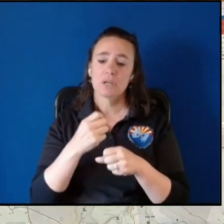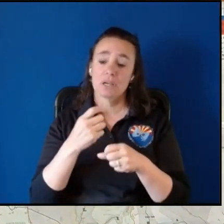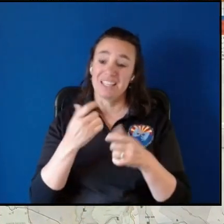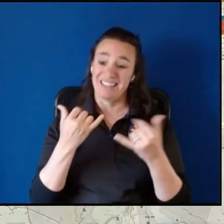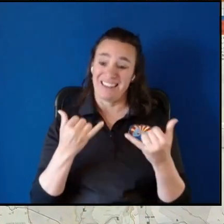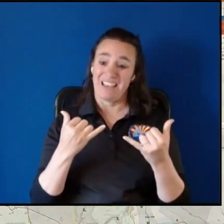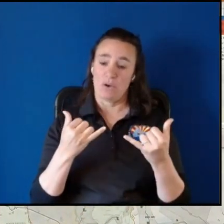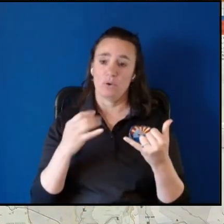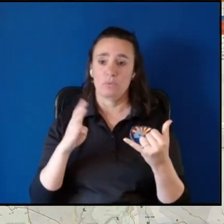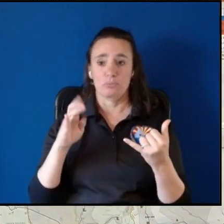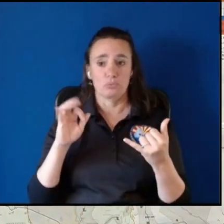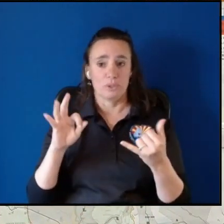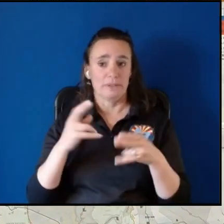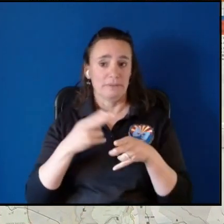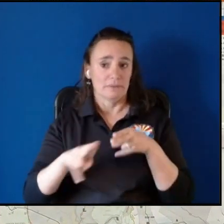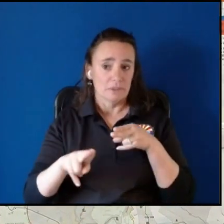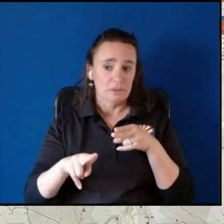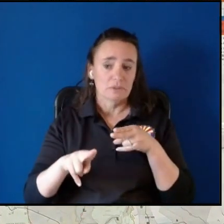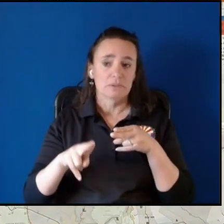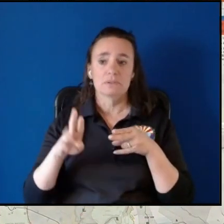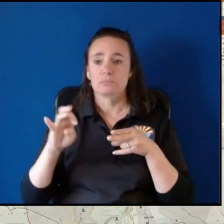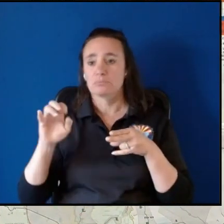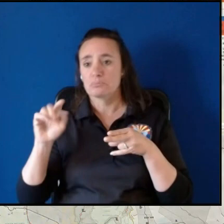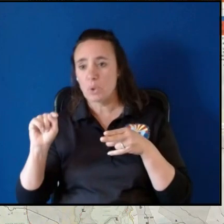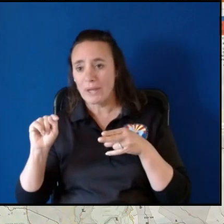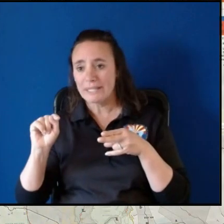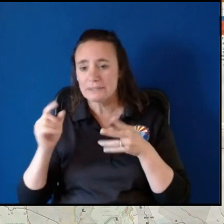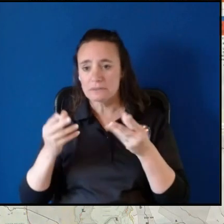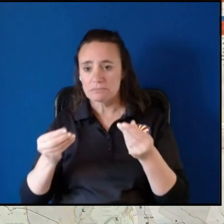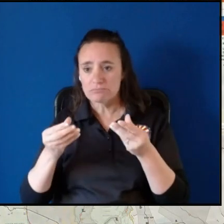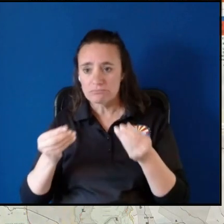and again tomorrow that gives us that break.